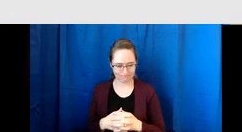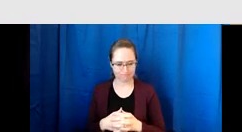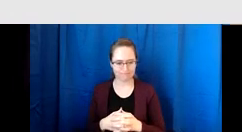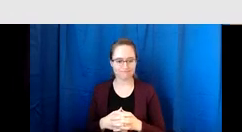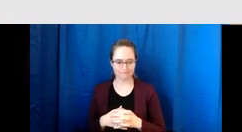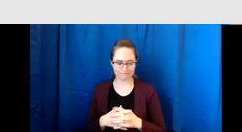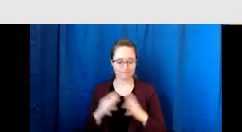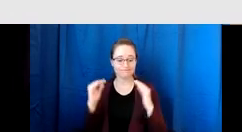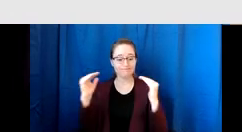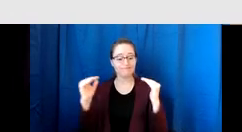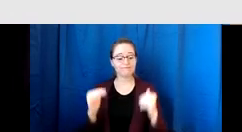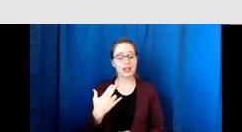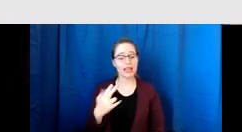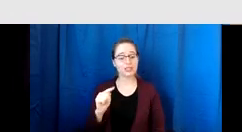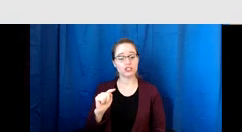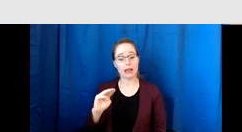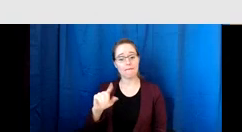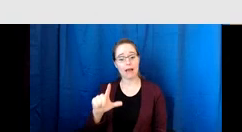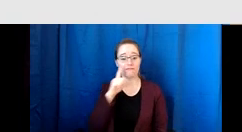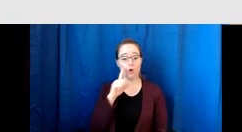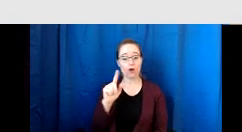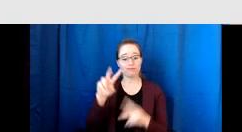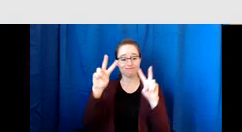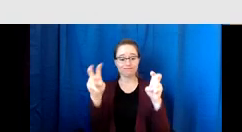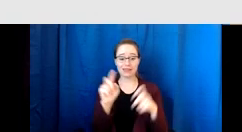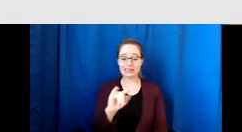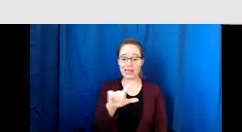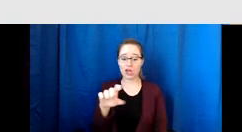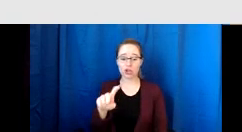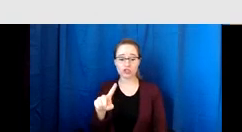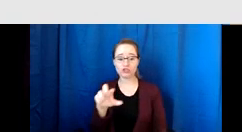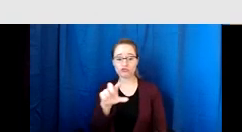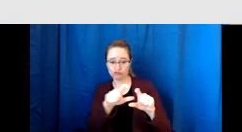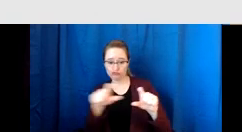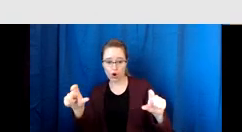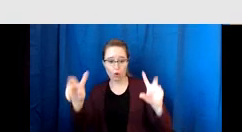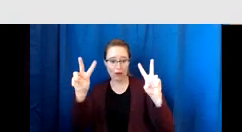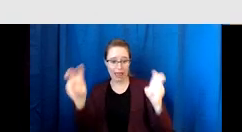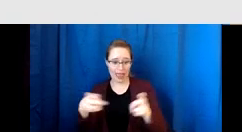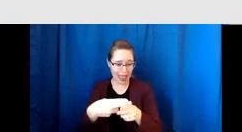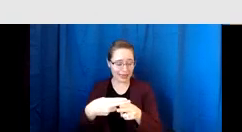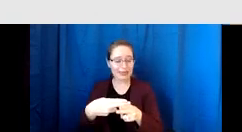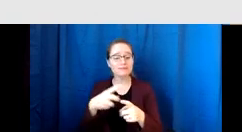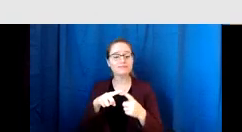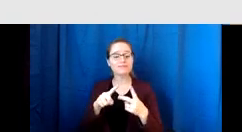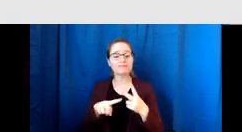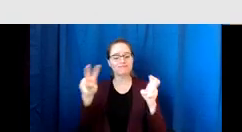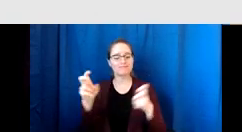The HTML for the "Tilled" row heading, "agTilled" id uniquely identifies it.